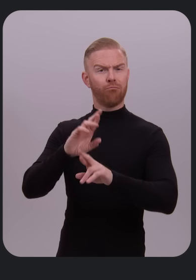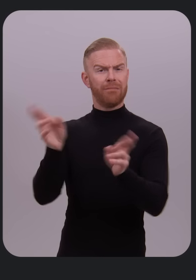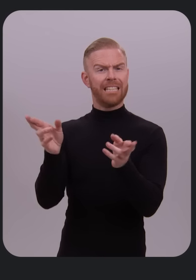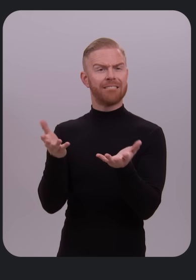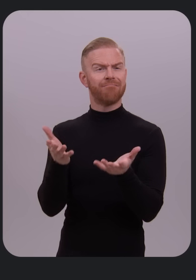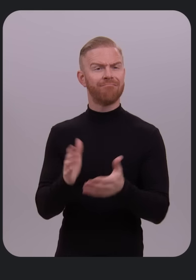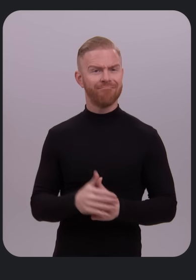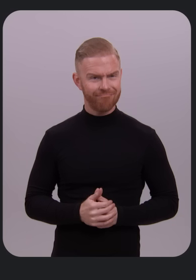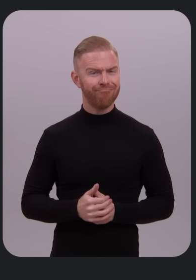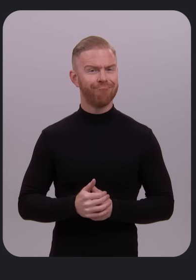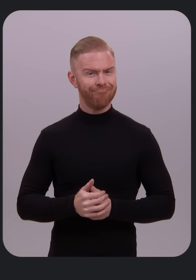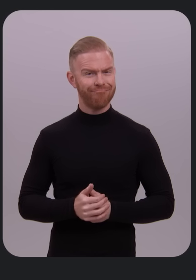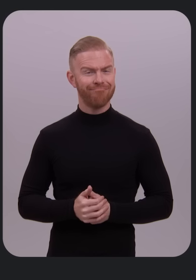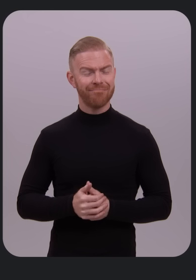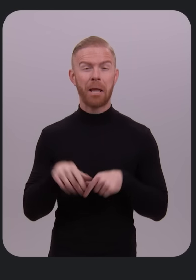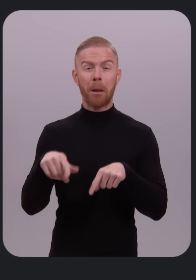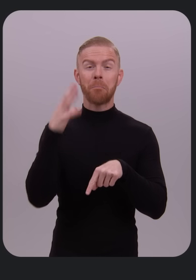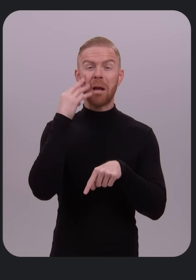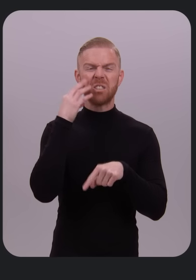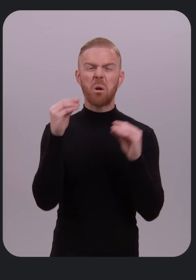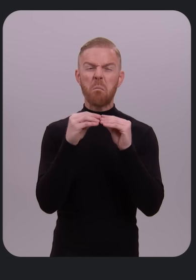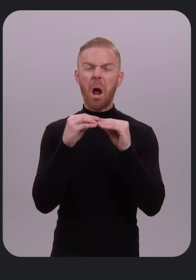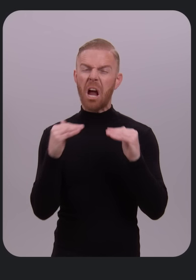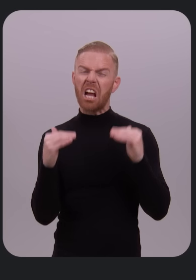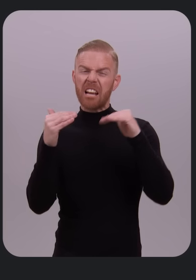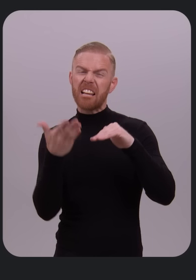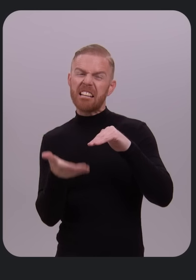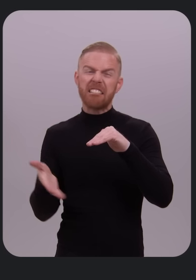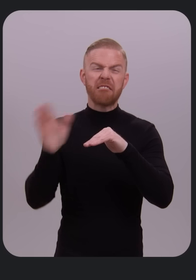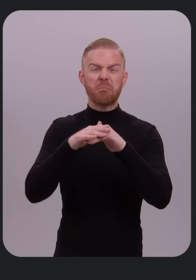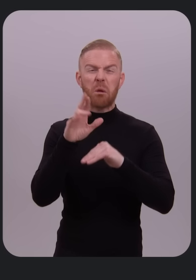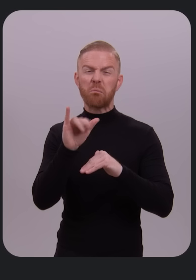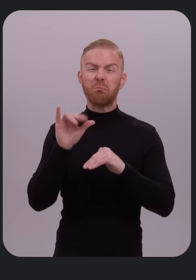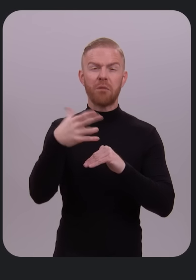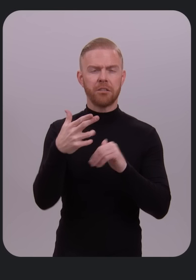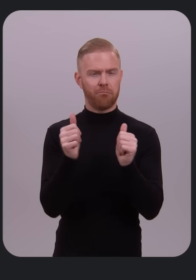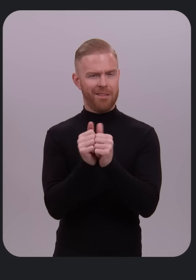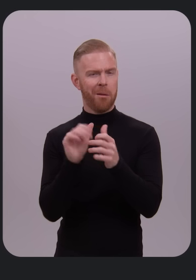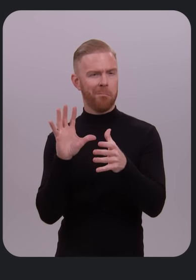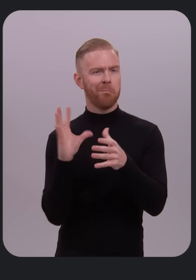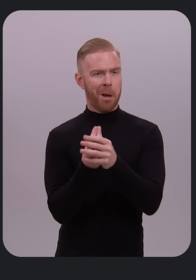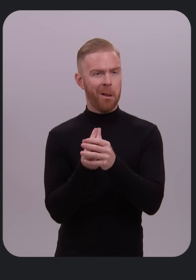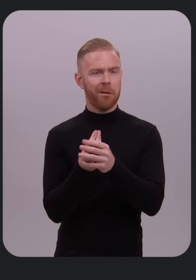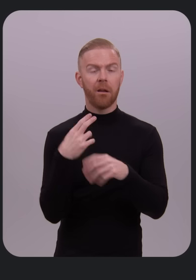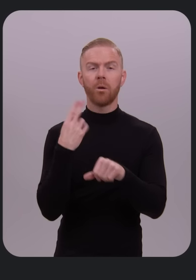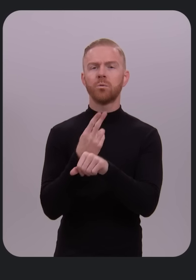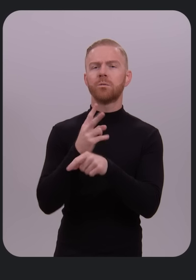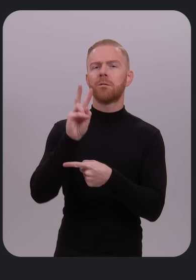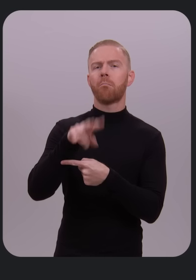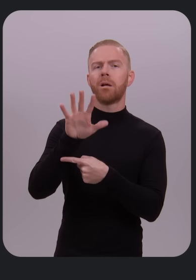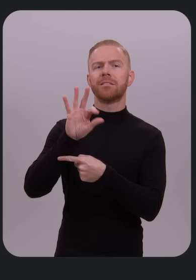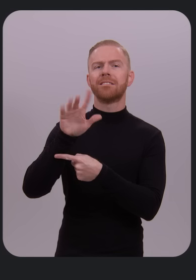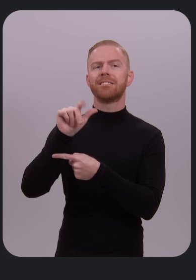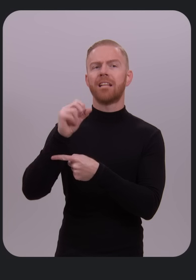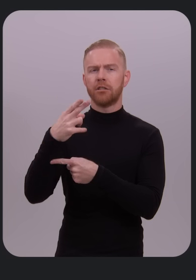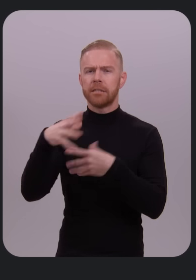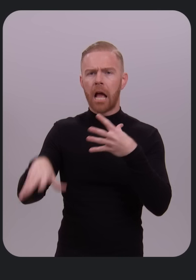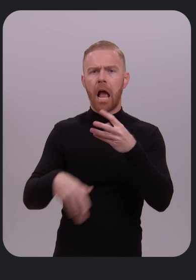I can make this experience even richer with multimodality. So I use 2.5 Flash to add a question to each photo,